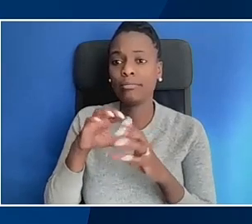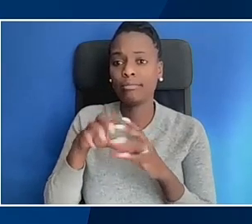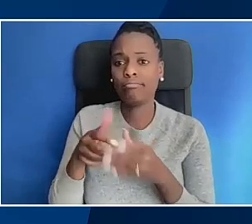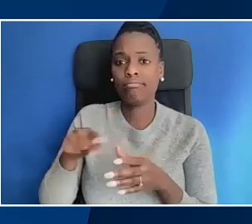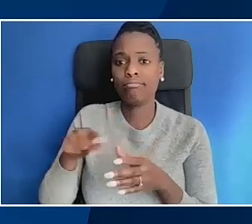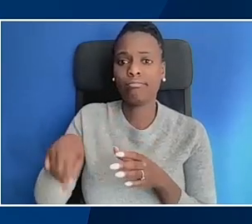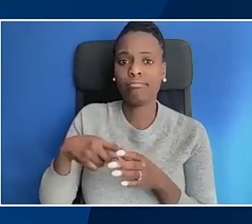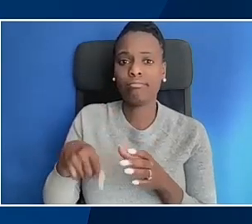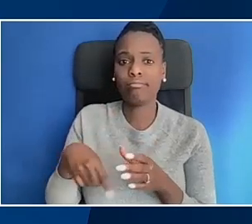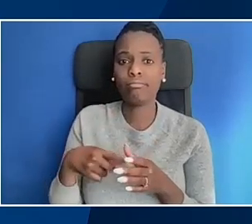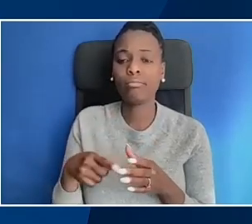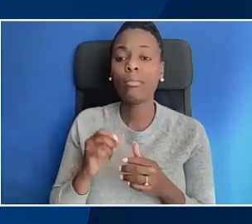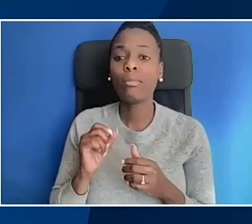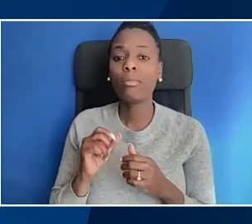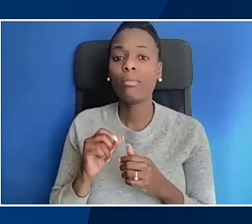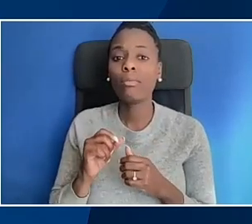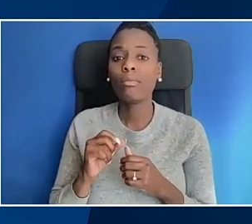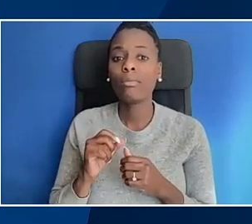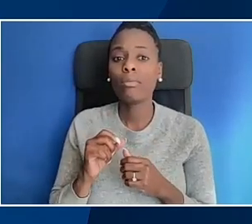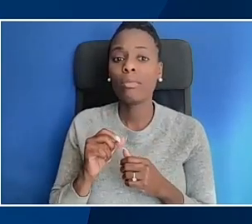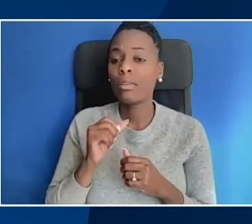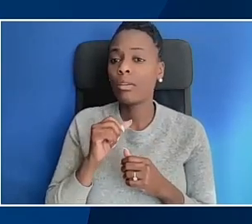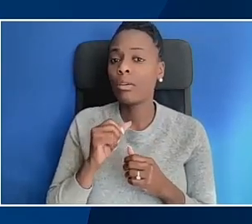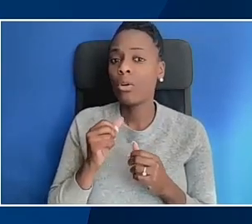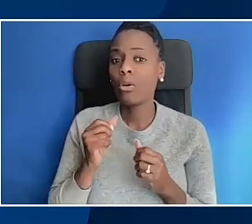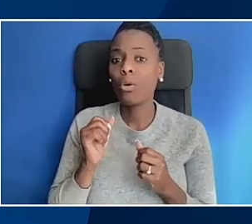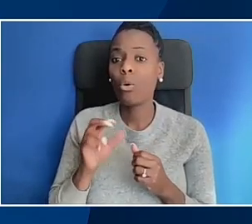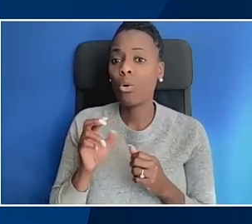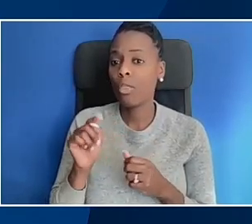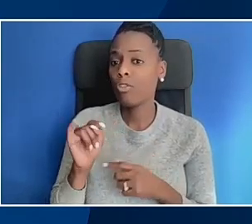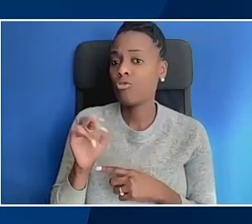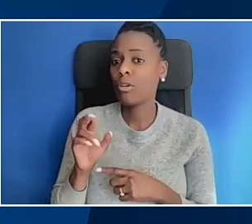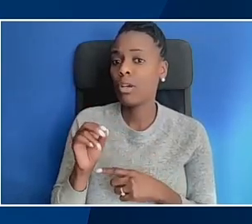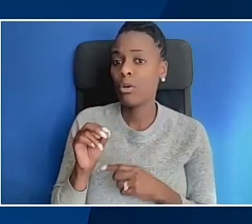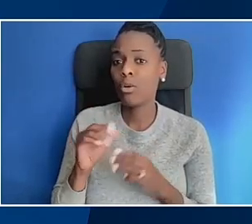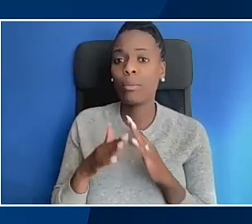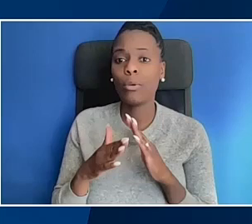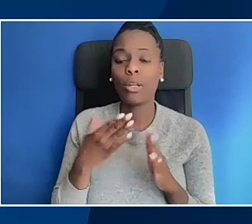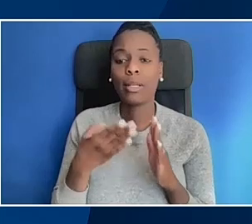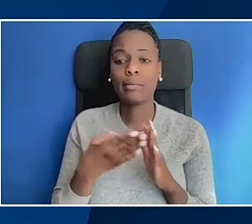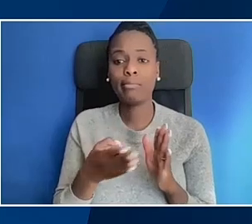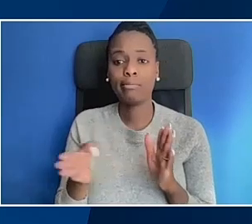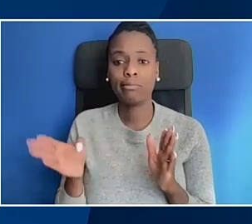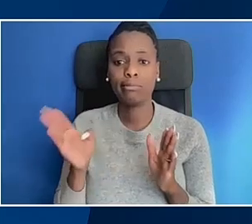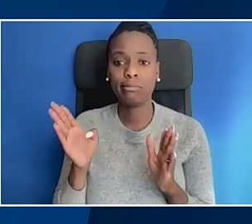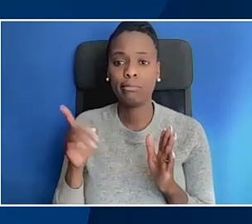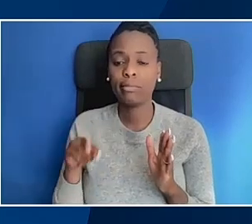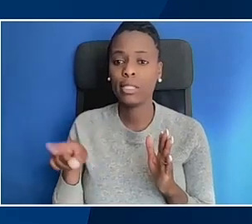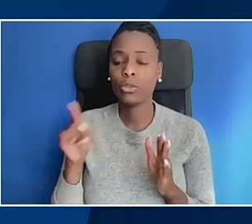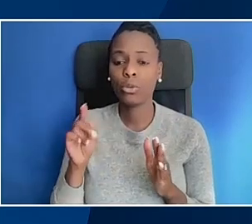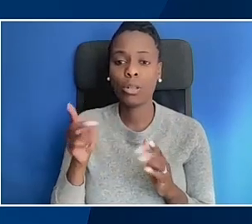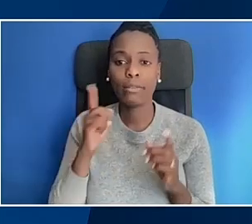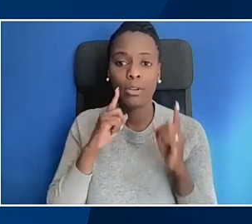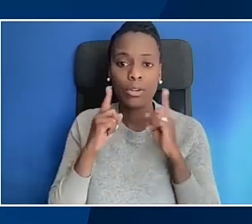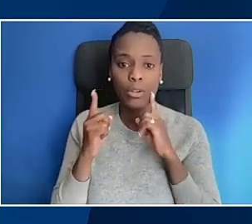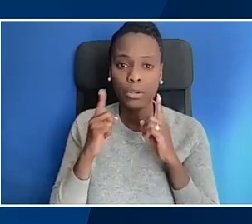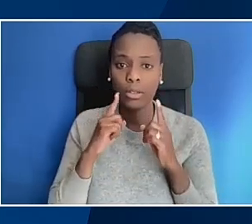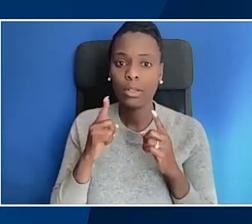specifically to represent, it could just be the TRIO community at large, that you've heard between the first session and